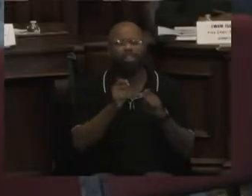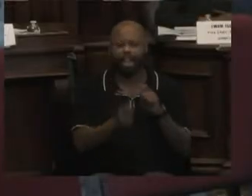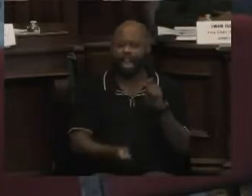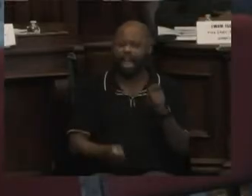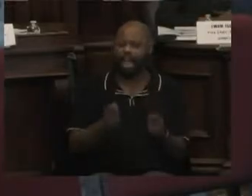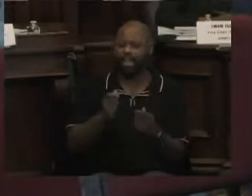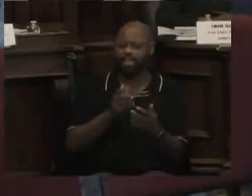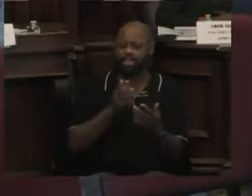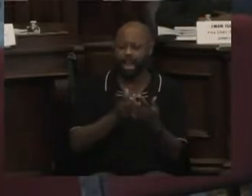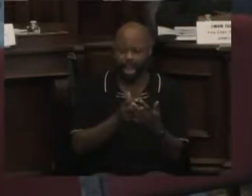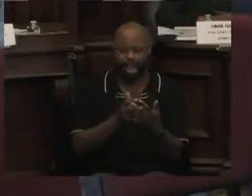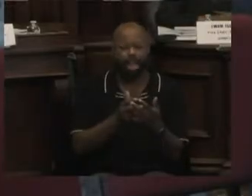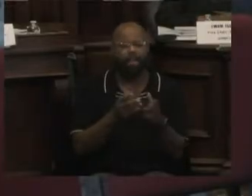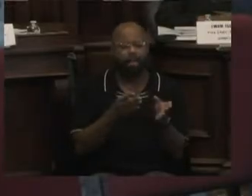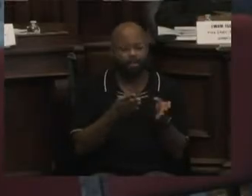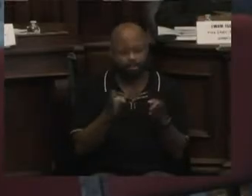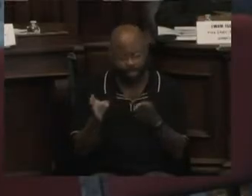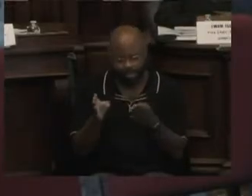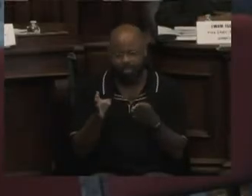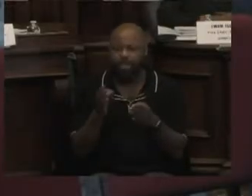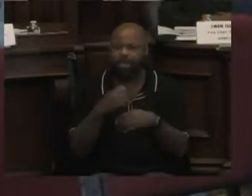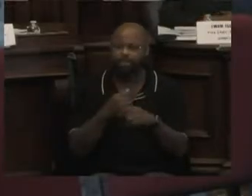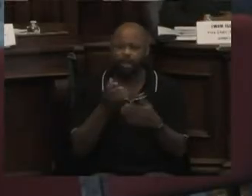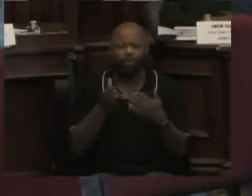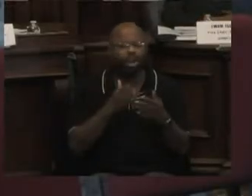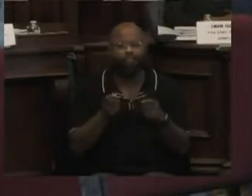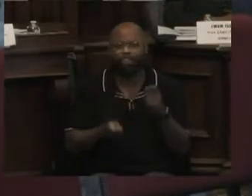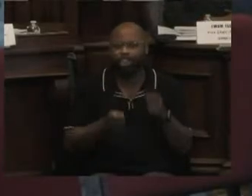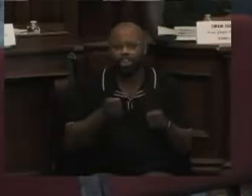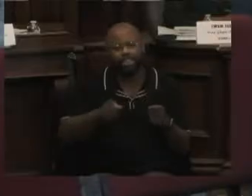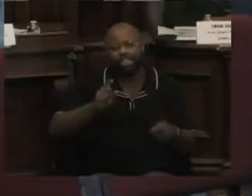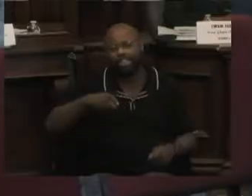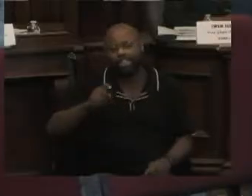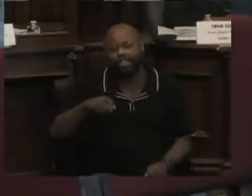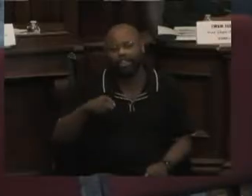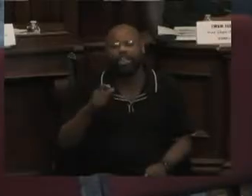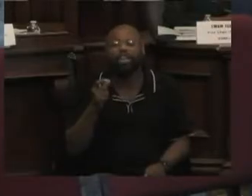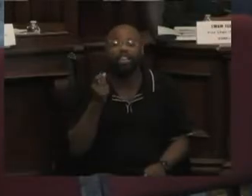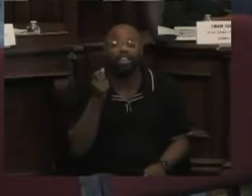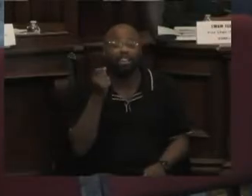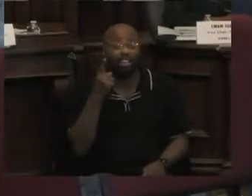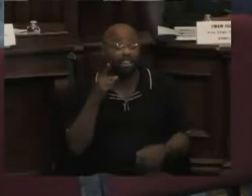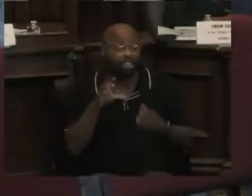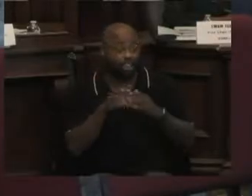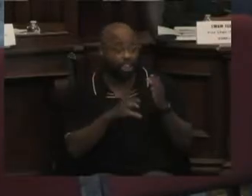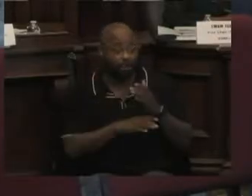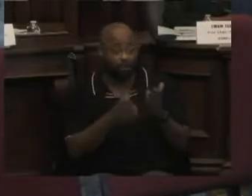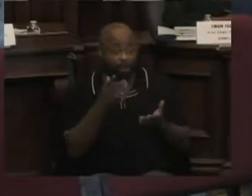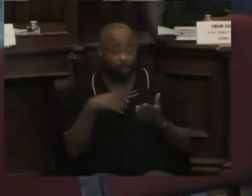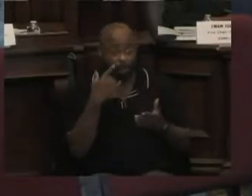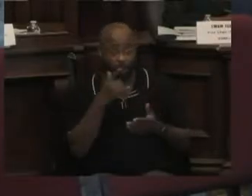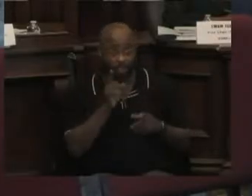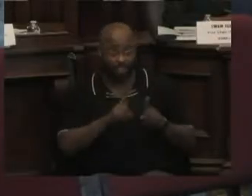agencies, they don't ignore reality. They adapt to it, they pivot and they make the